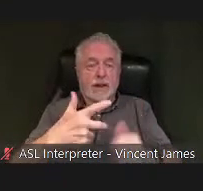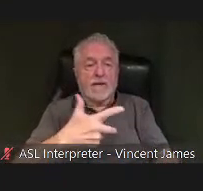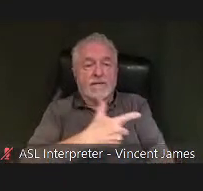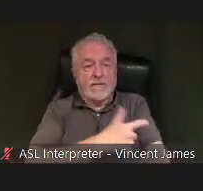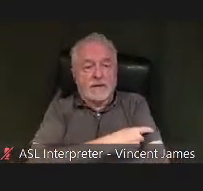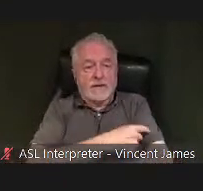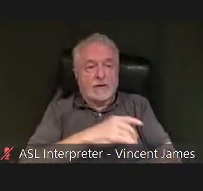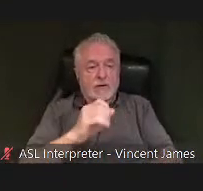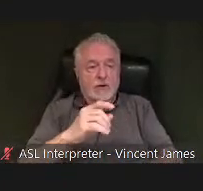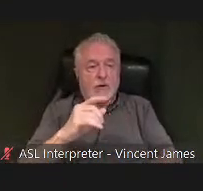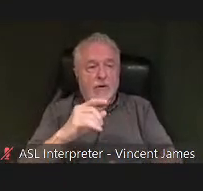So so far we're